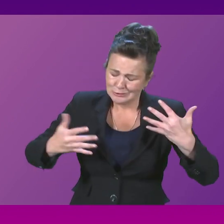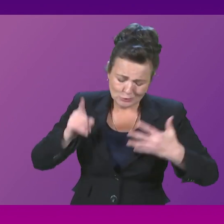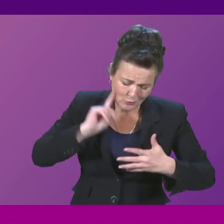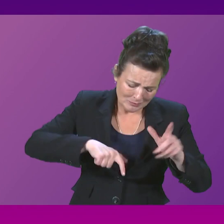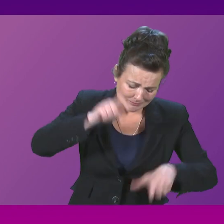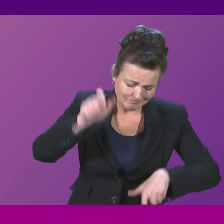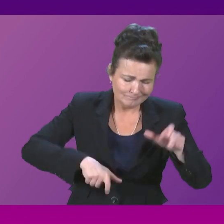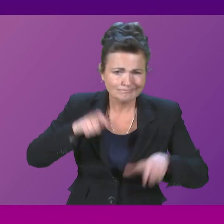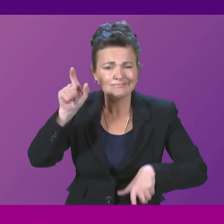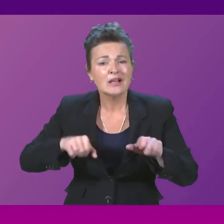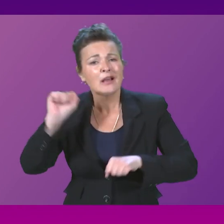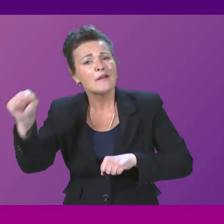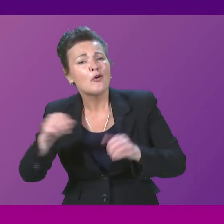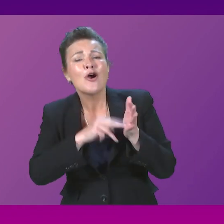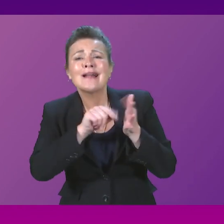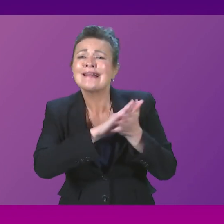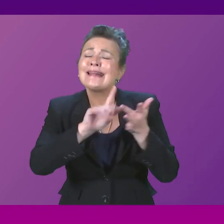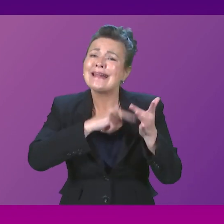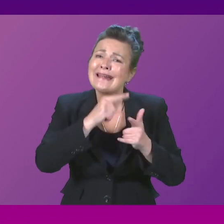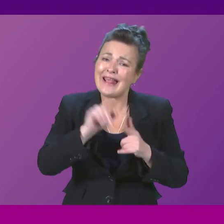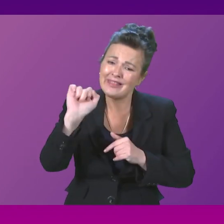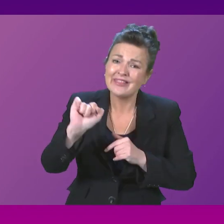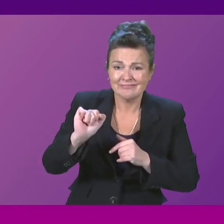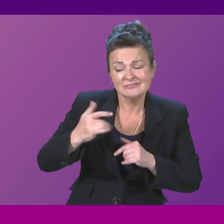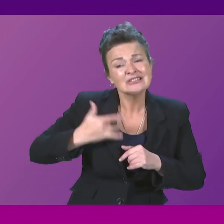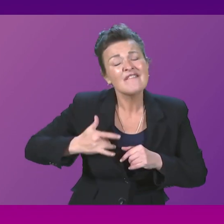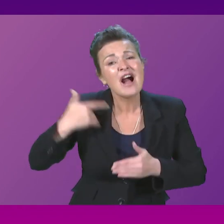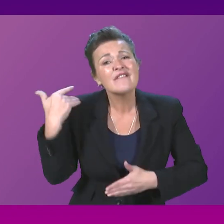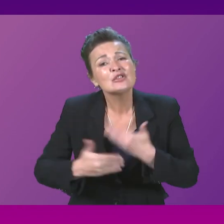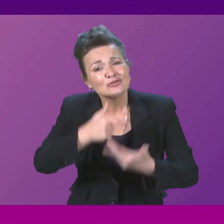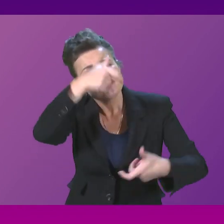school are in Parliament today to highlight their plight and to bravely share with MSPs